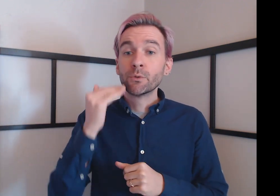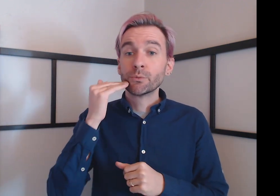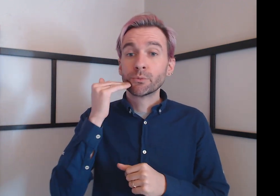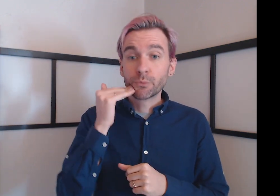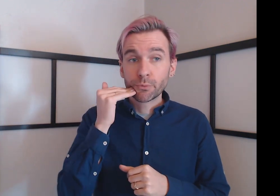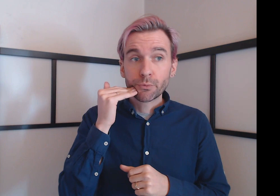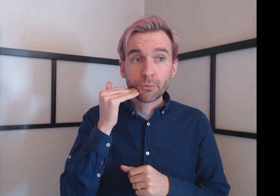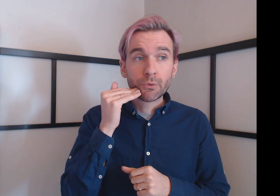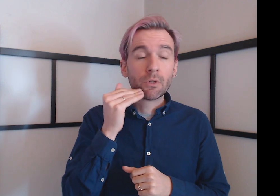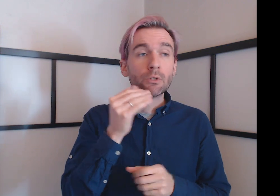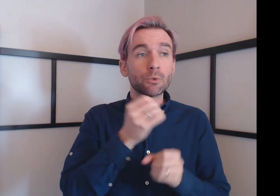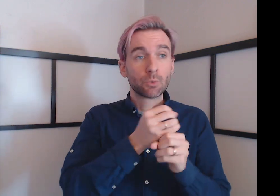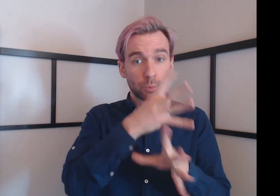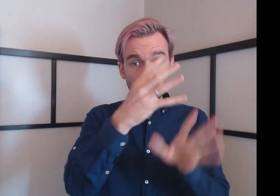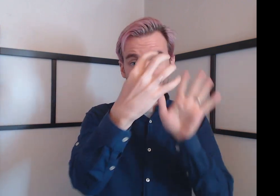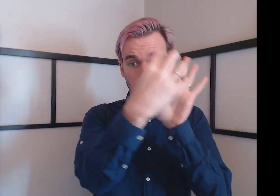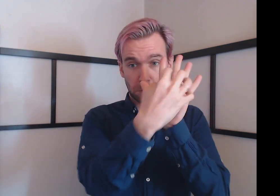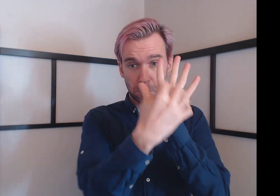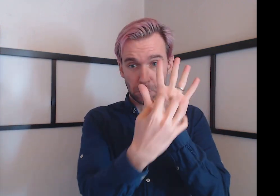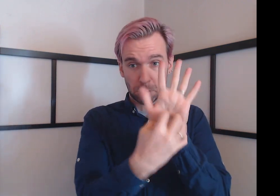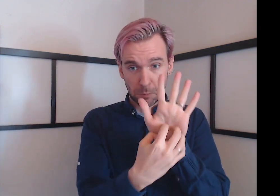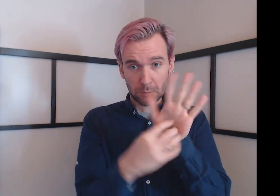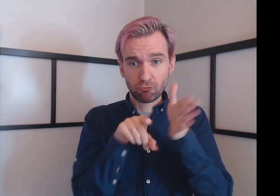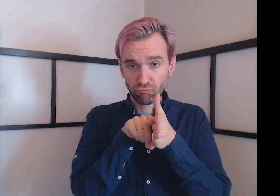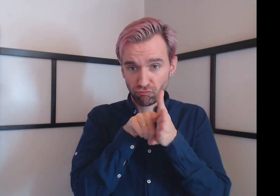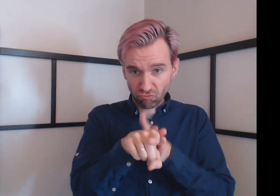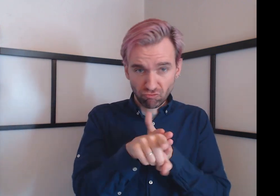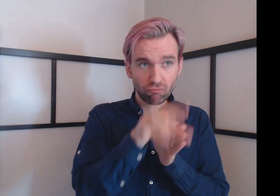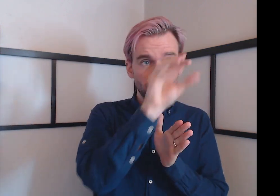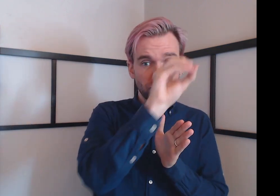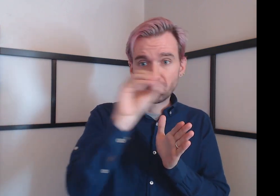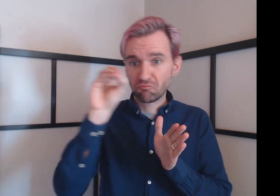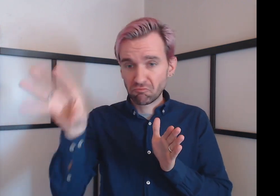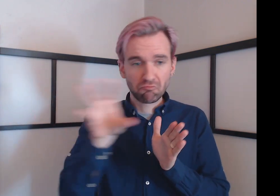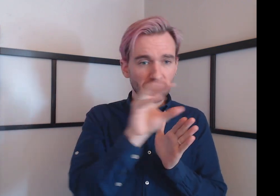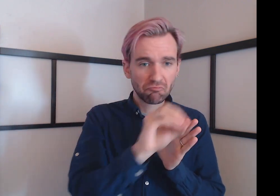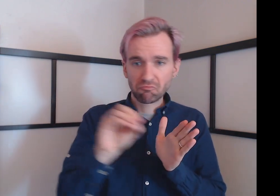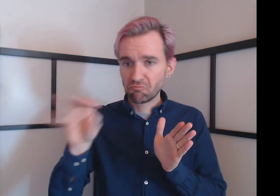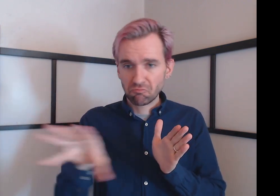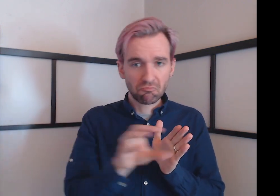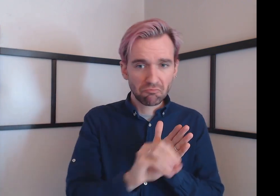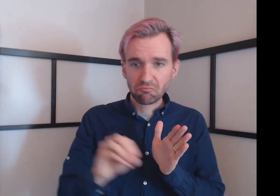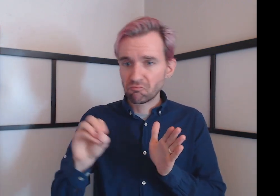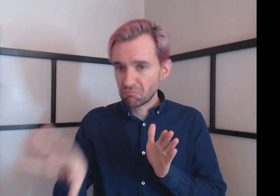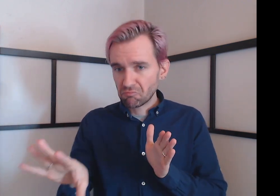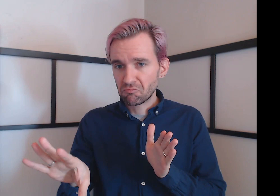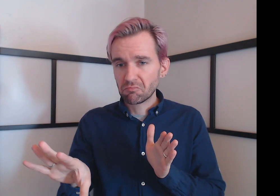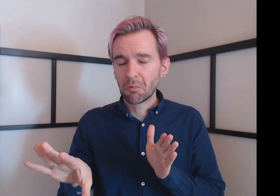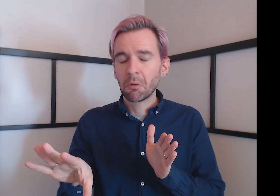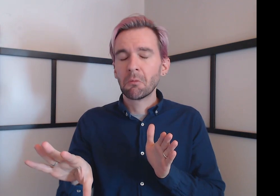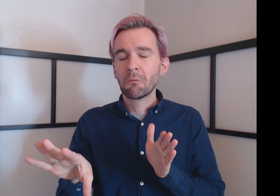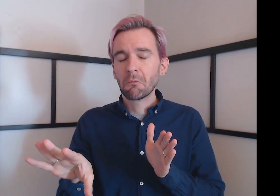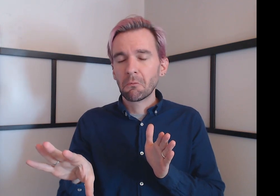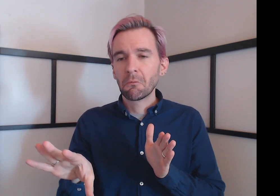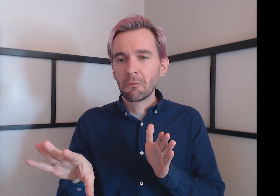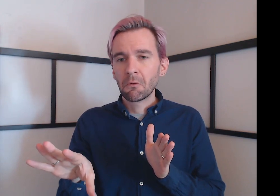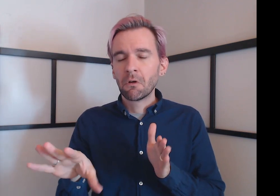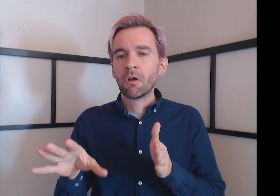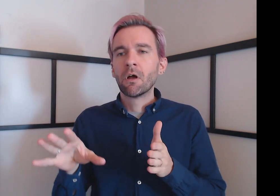Now suppose a student translates each word of Chinese directly into English (without changing the grammar or word order).